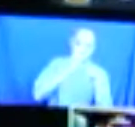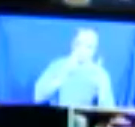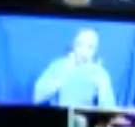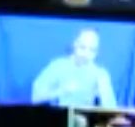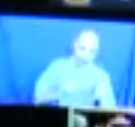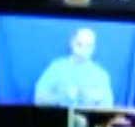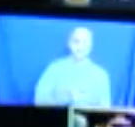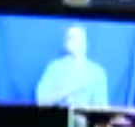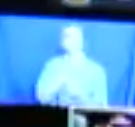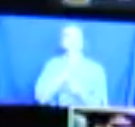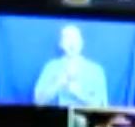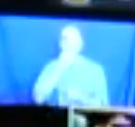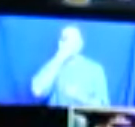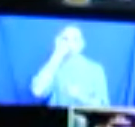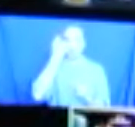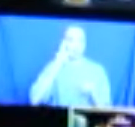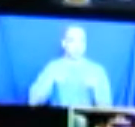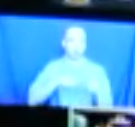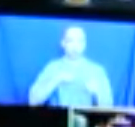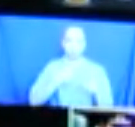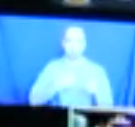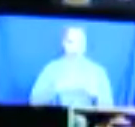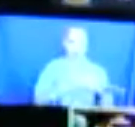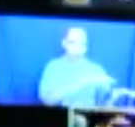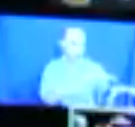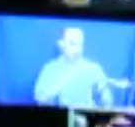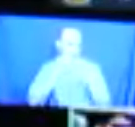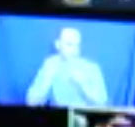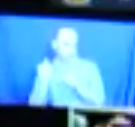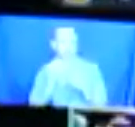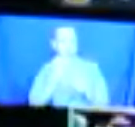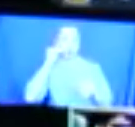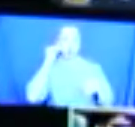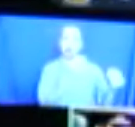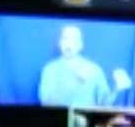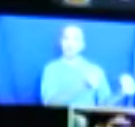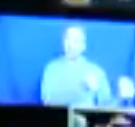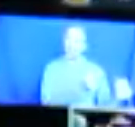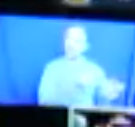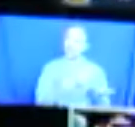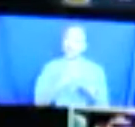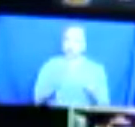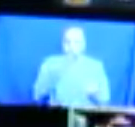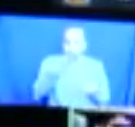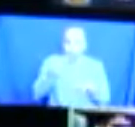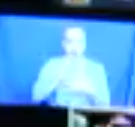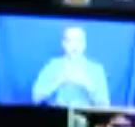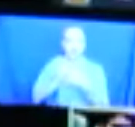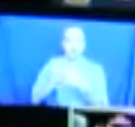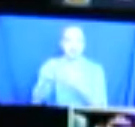FAMILIAR WITH WHERE YOU ORIGINATED. THAT'S IMPORTANT FOR ALL OF US TO UNDERSTAND WHERE WE CAME